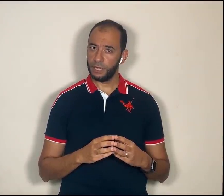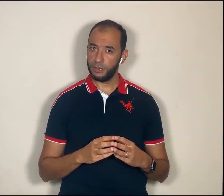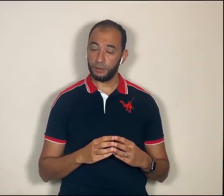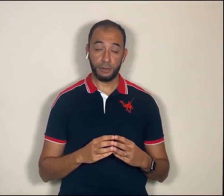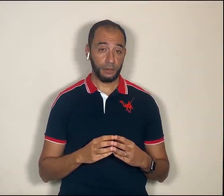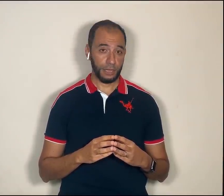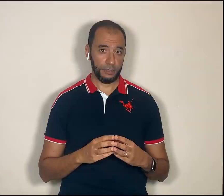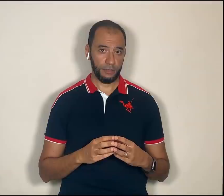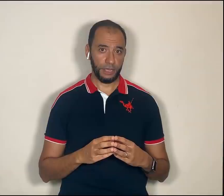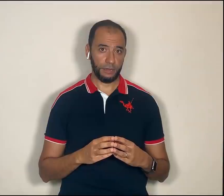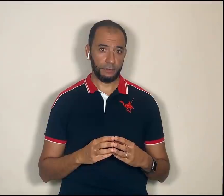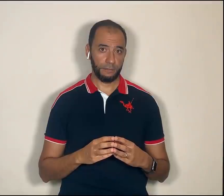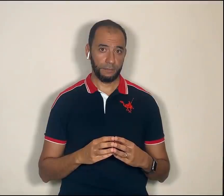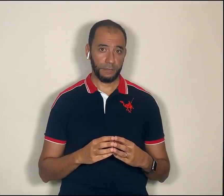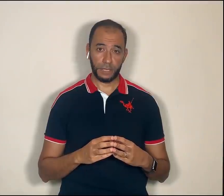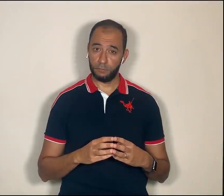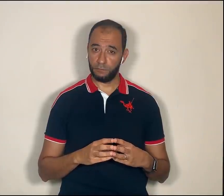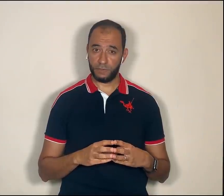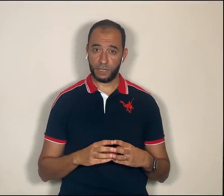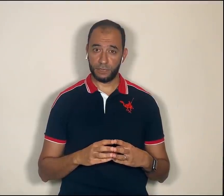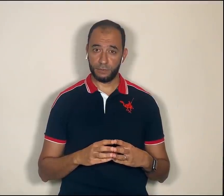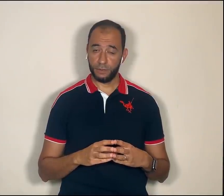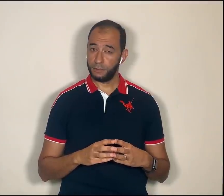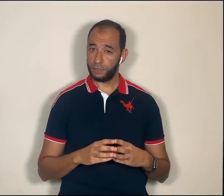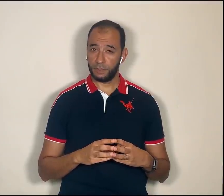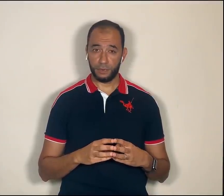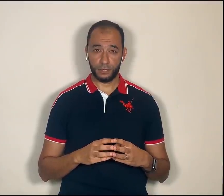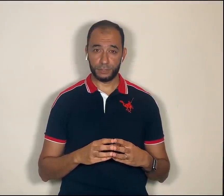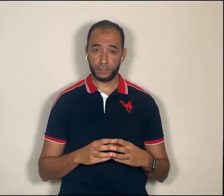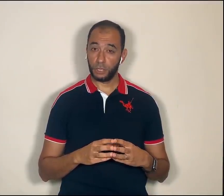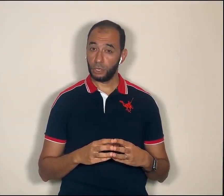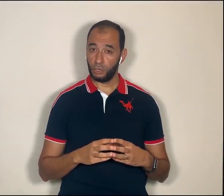here and there, and you will find that there is